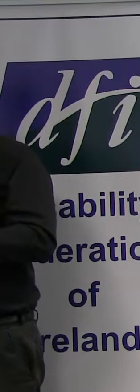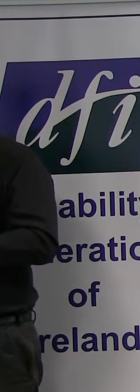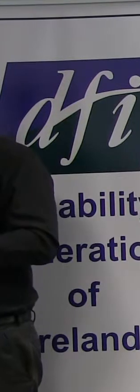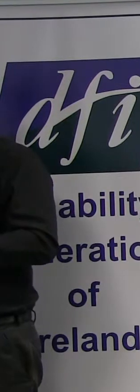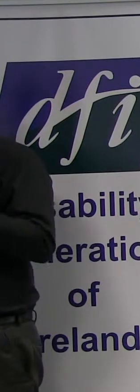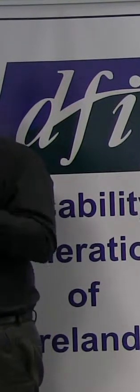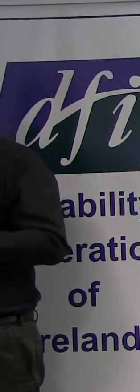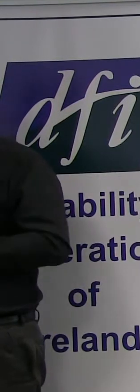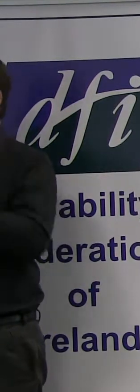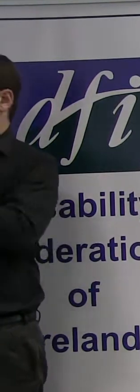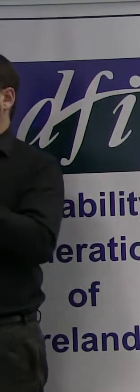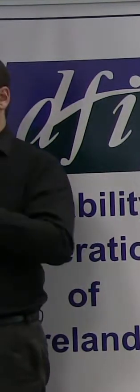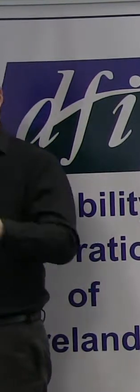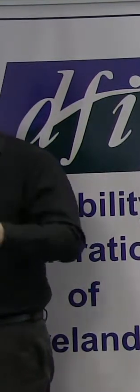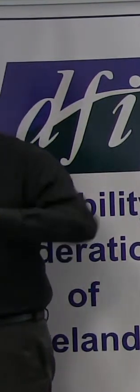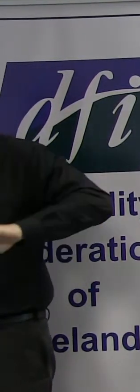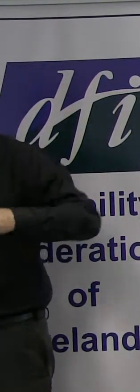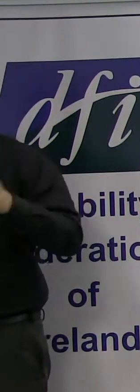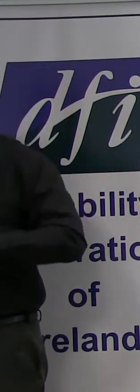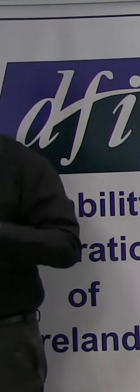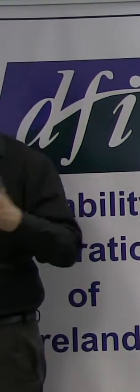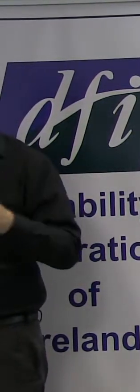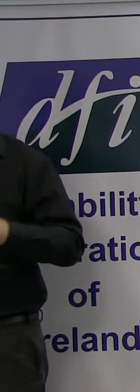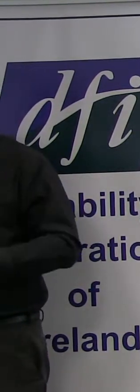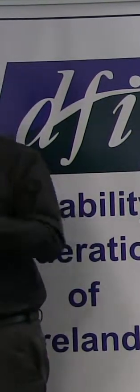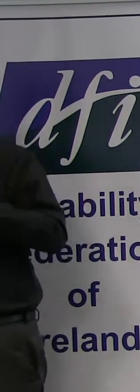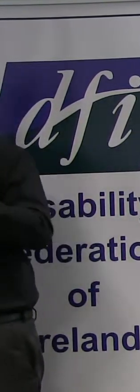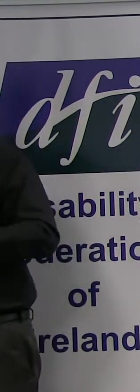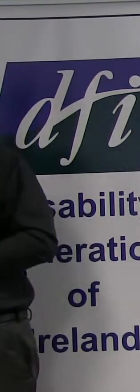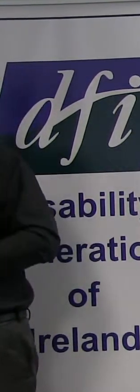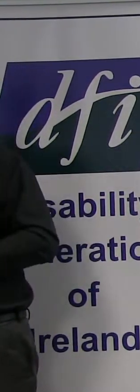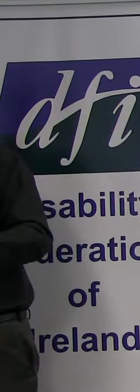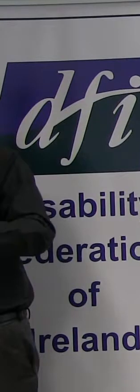good work so to be a registered charity and we have registered about a thousand so